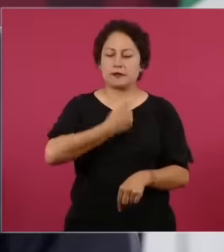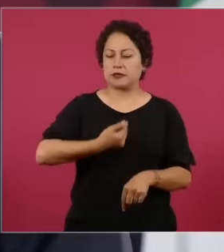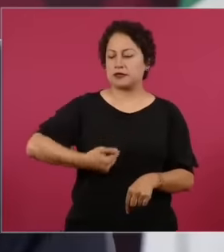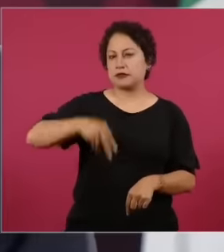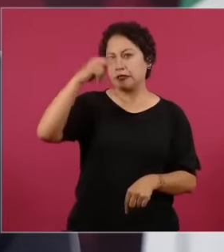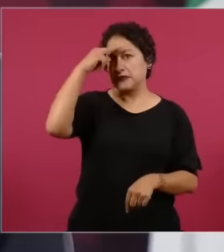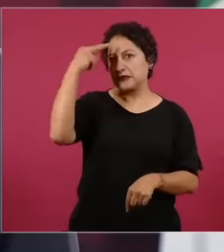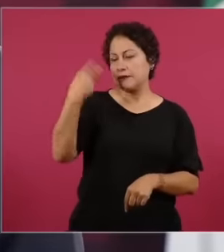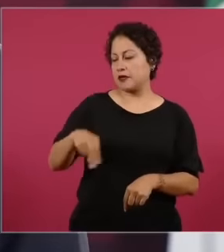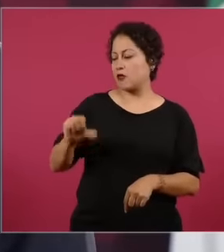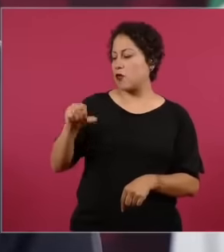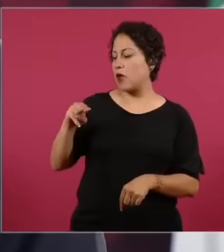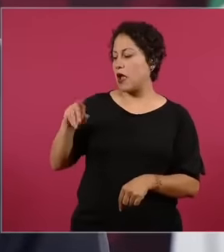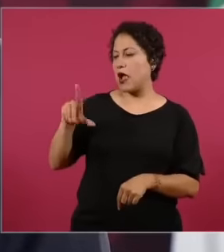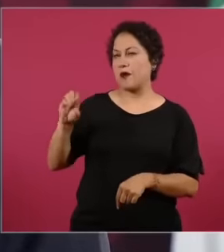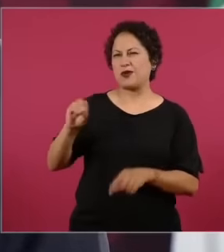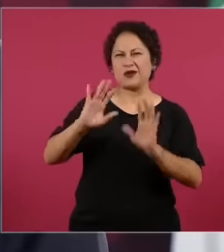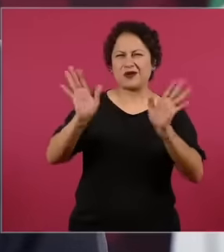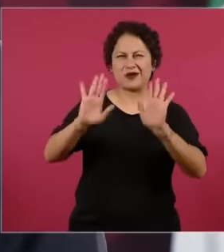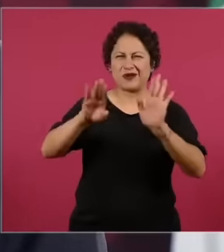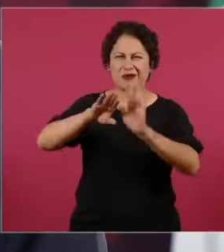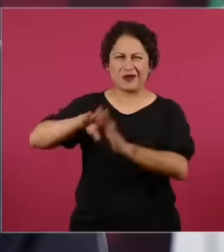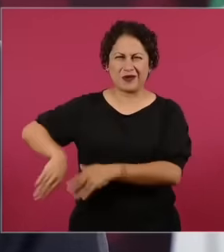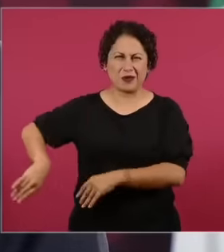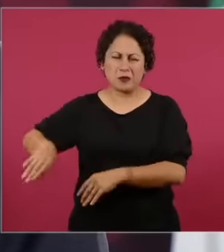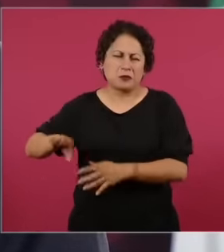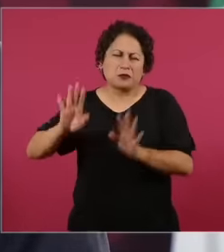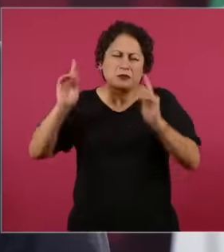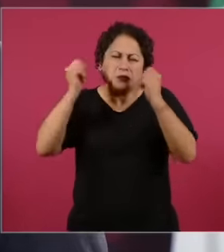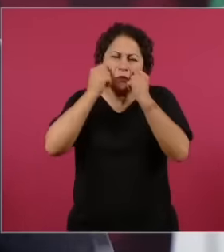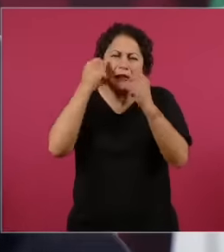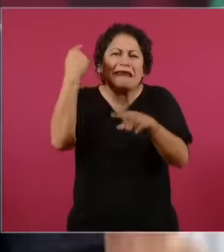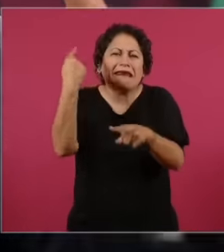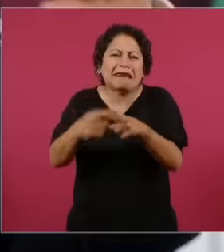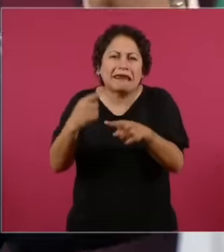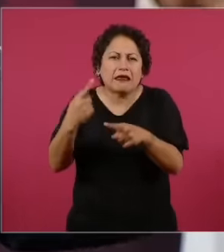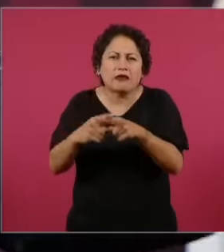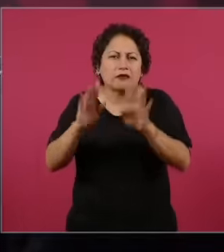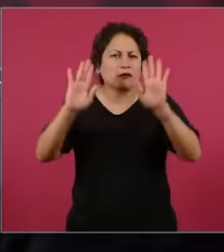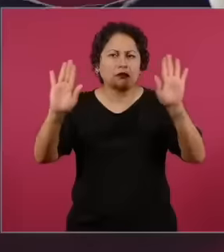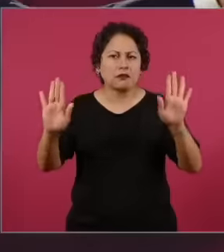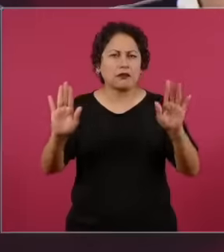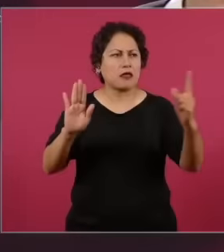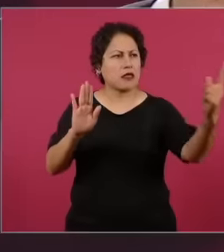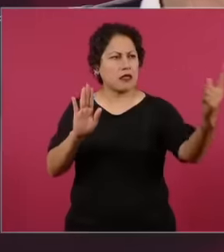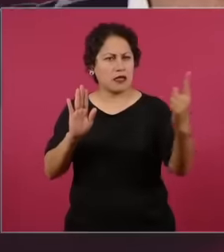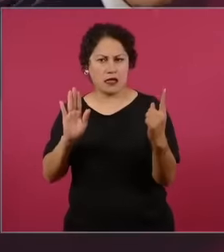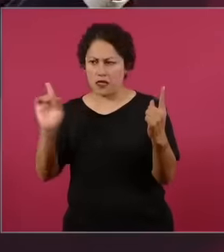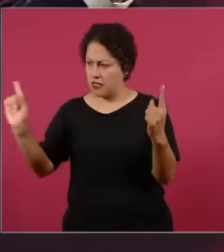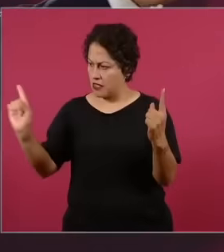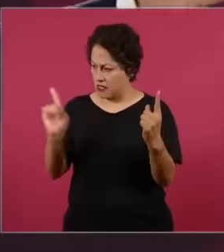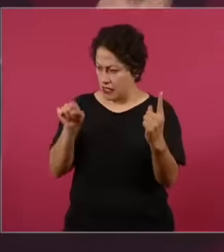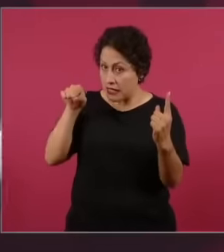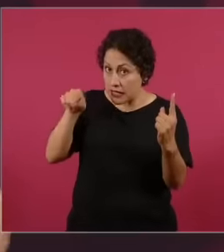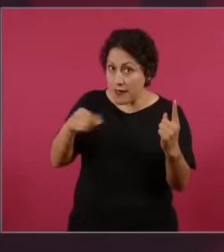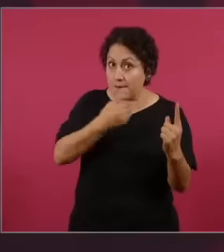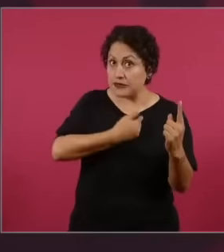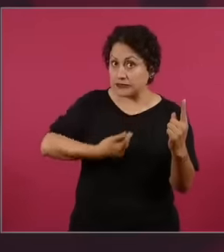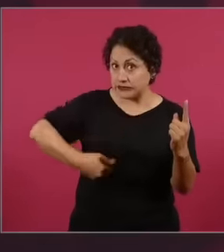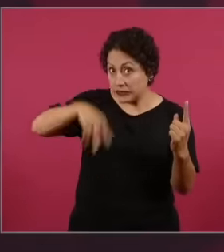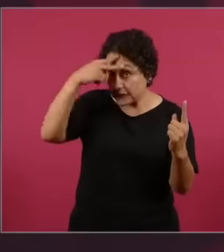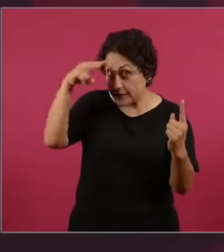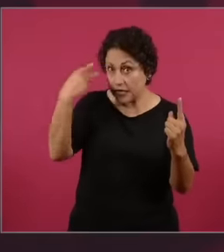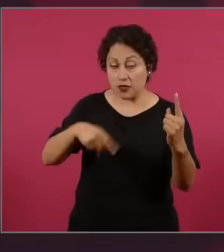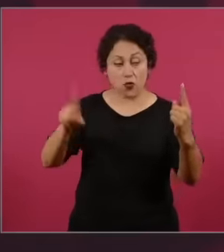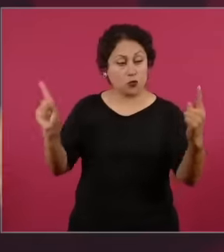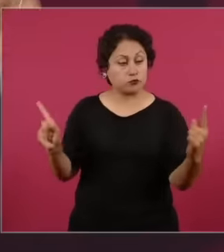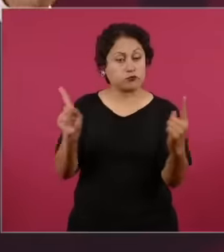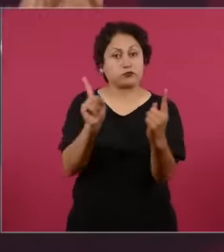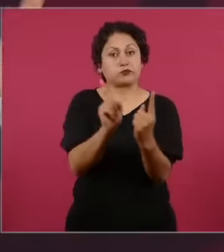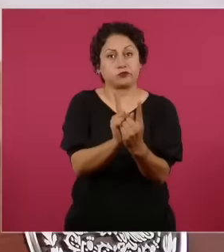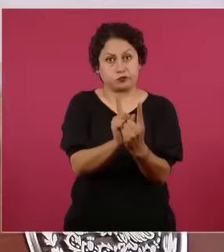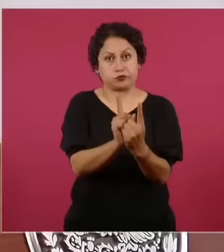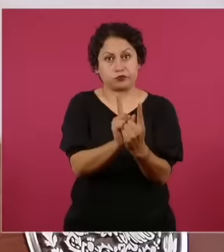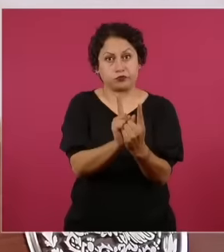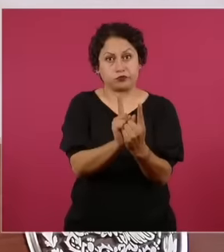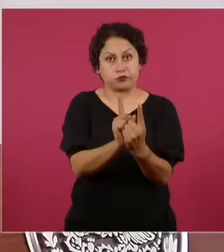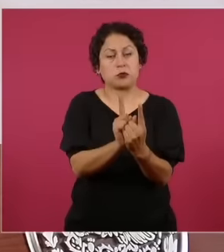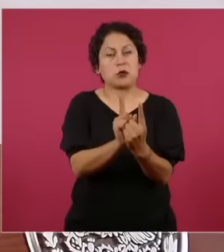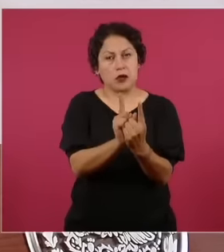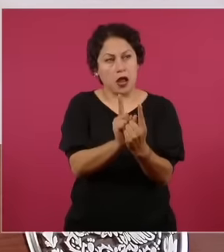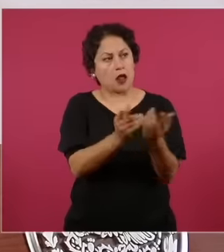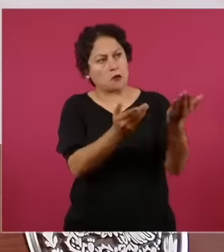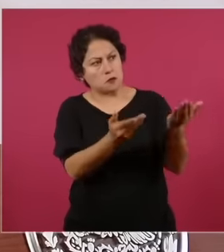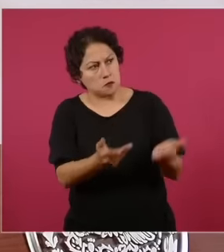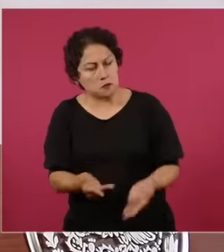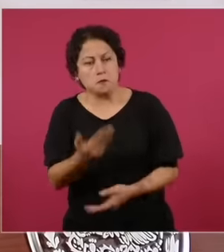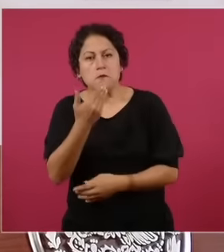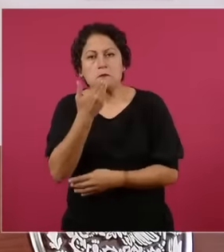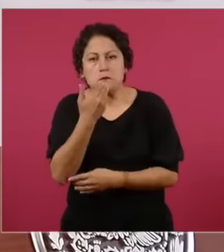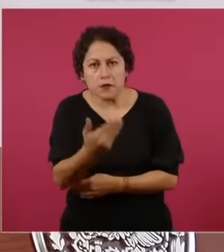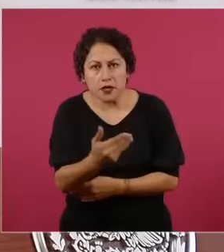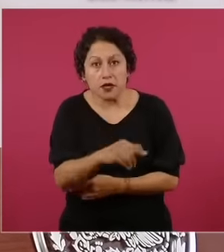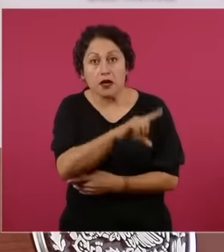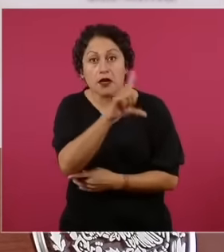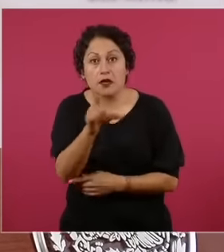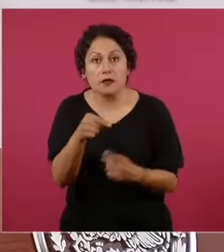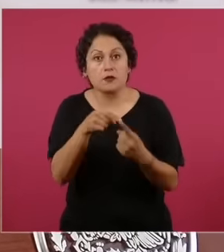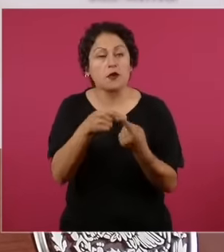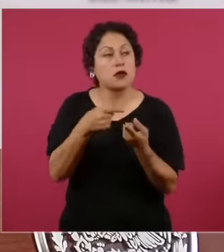presidential inauguration and suddenly he comes out to say, "I came